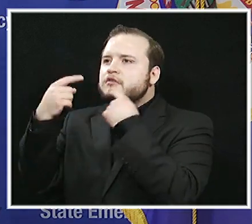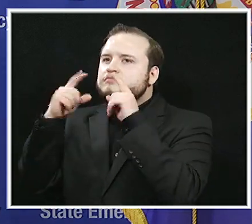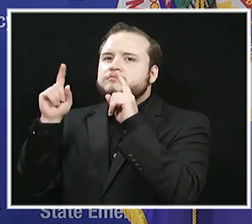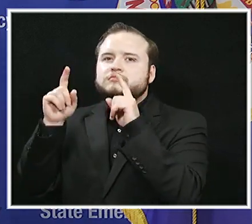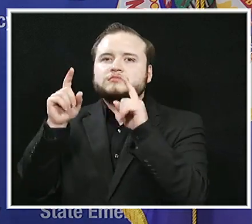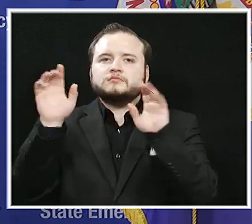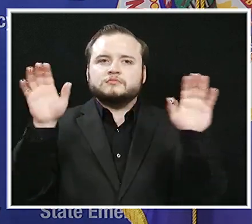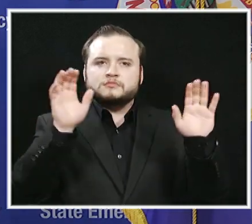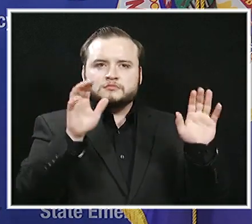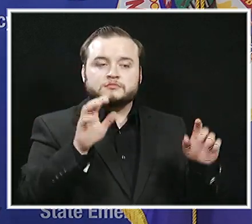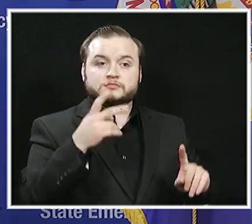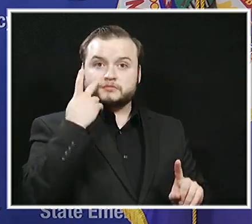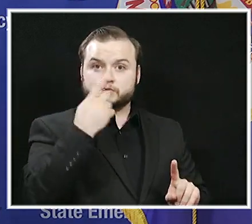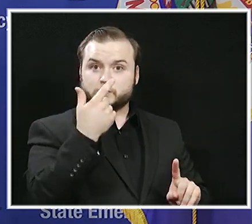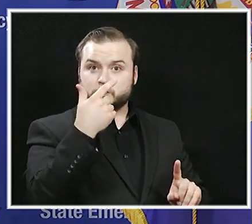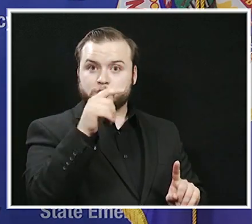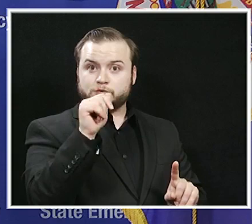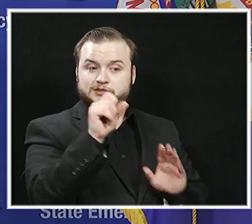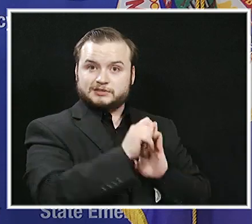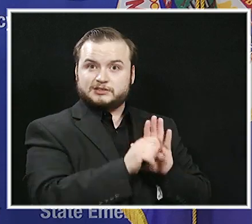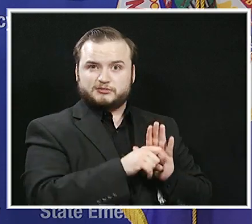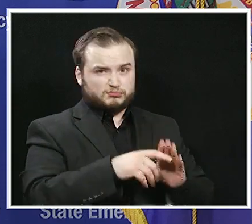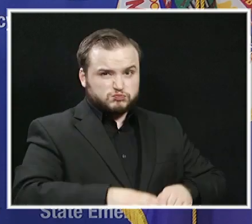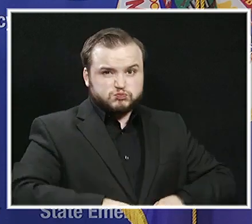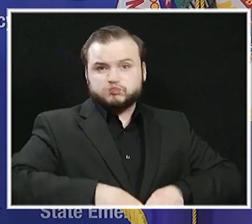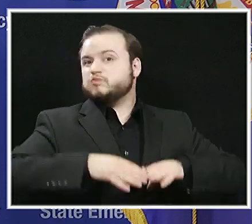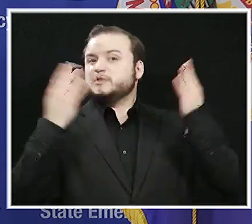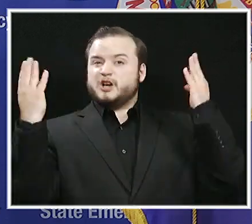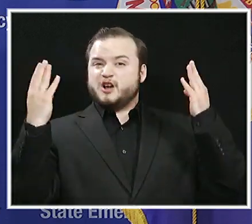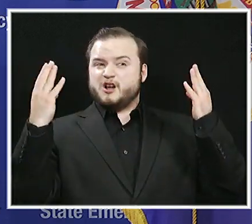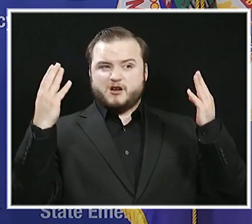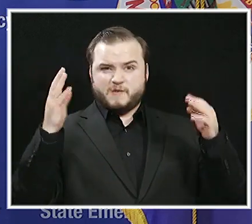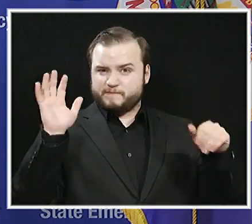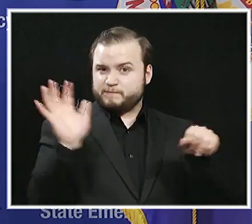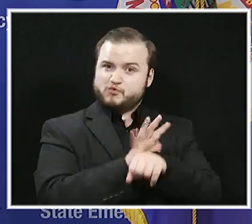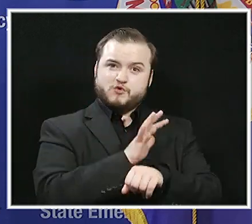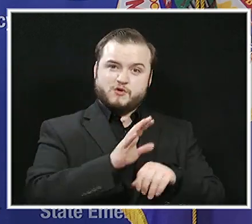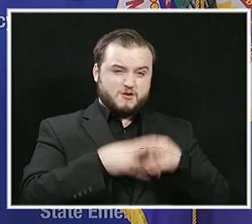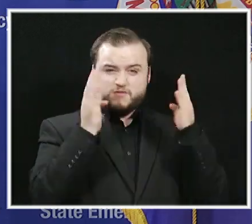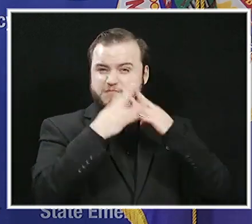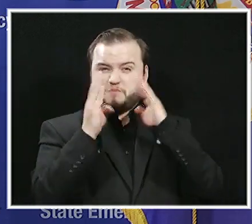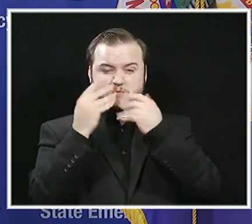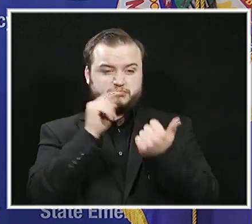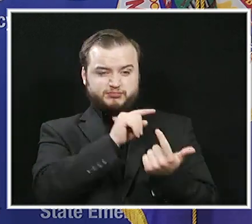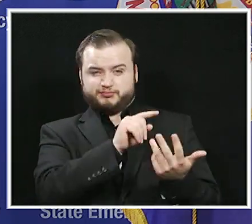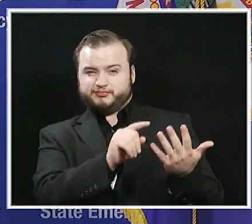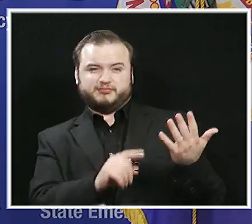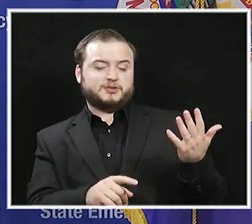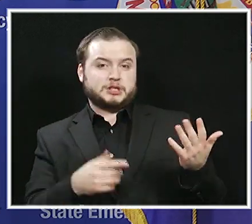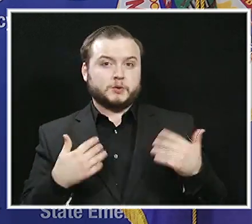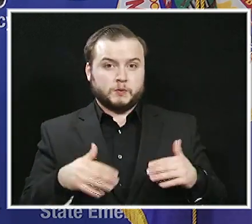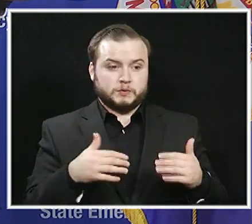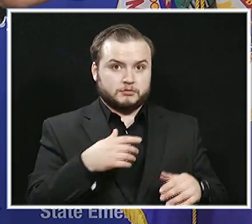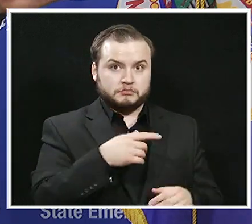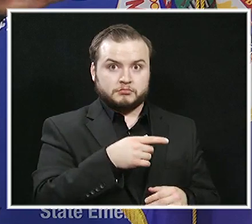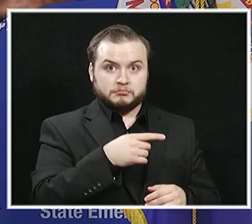we're learning a lot from those other states. I'm watching very closely what's happening in Georgia to see how that pans out. And I'll be the first to tell